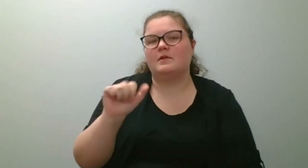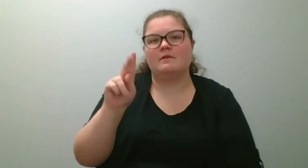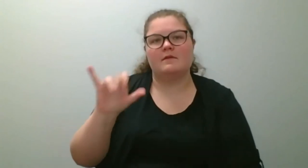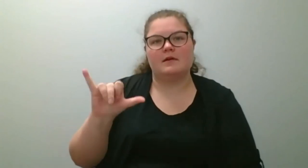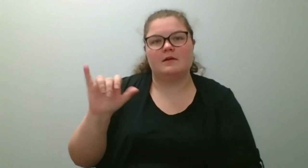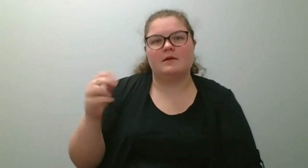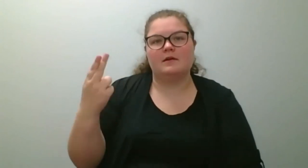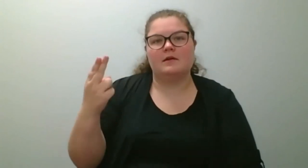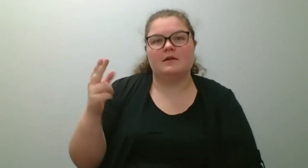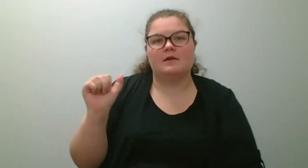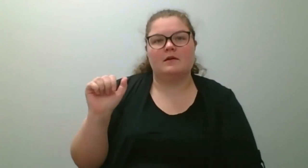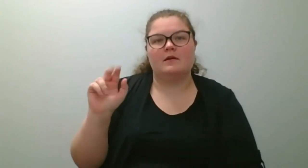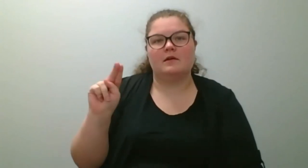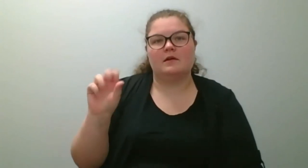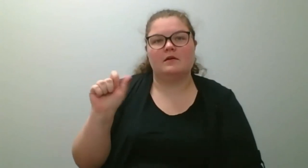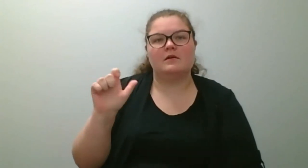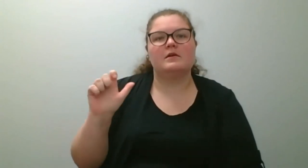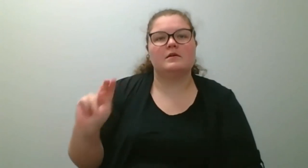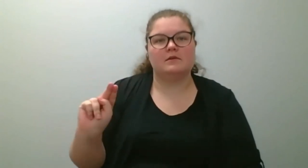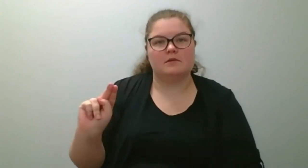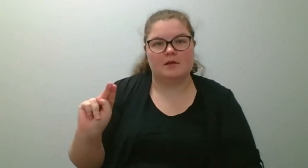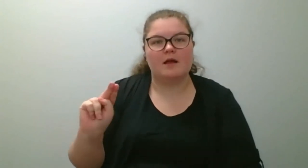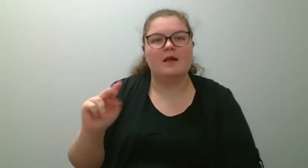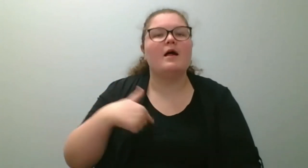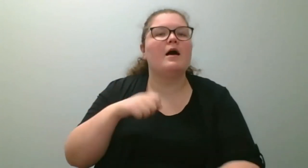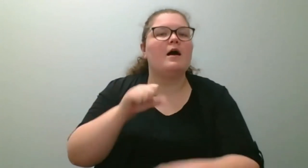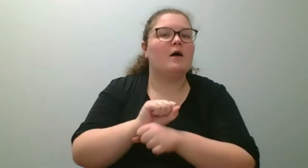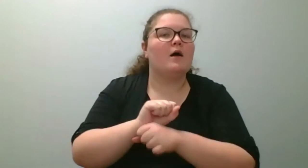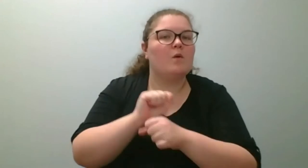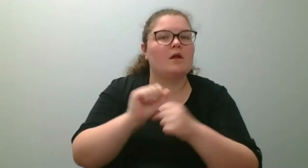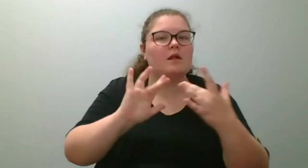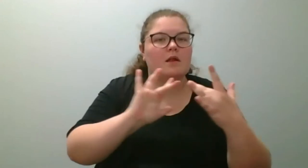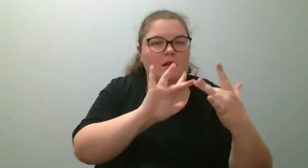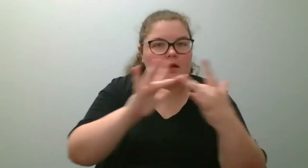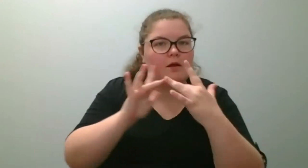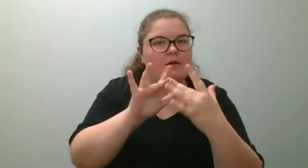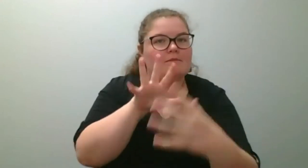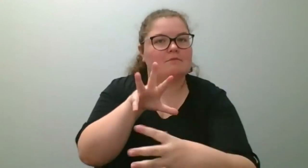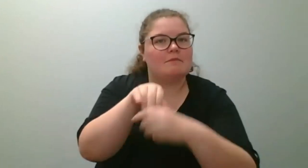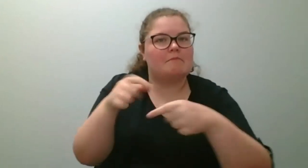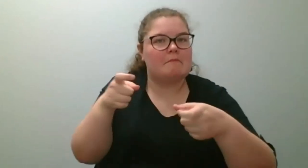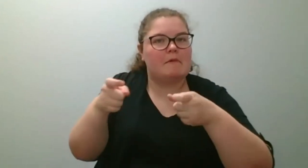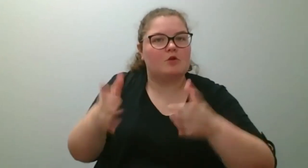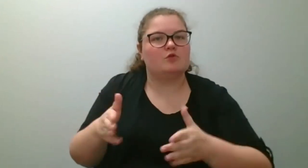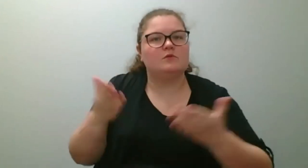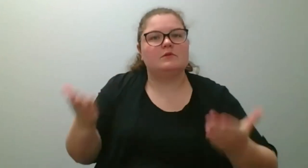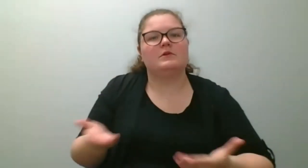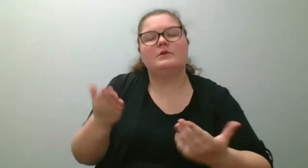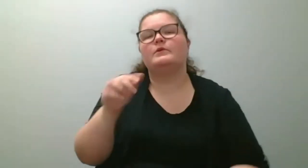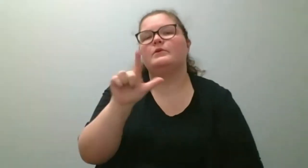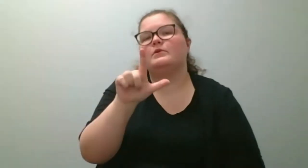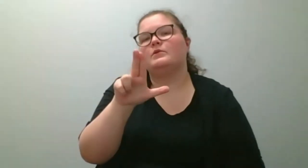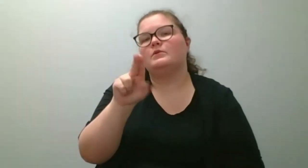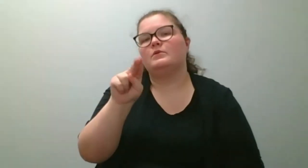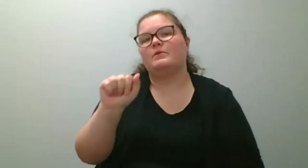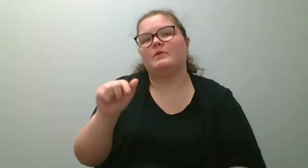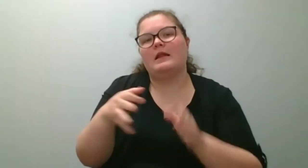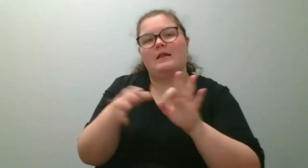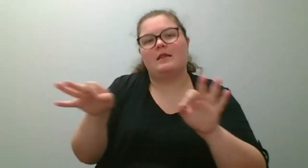I am an Outreach and Engagement Manager with LUNA Language Services. We are a translation and interpretation company located here